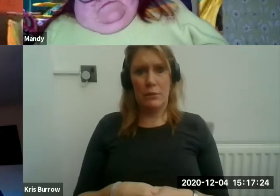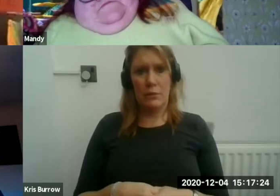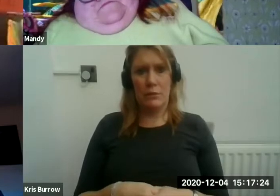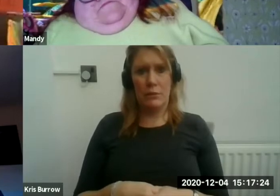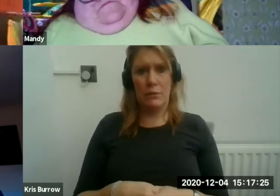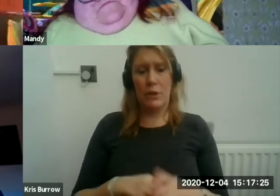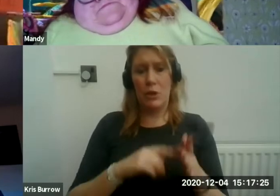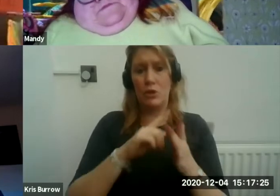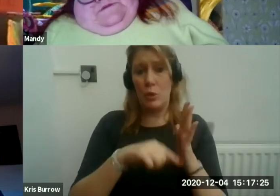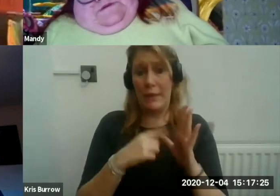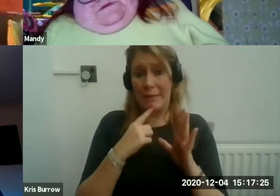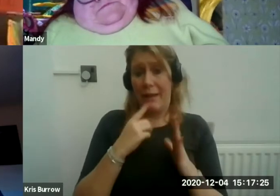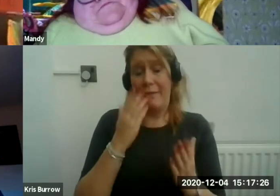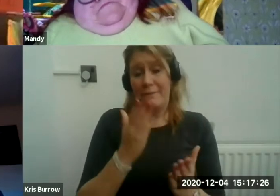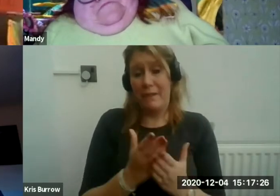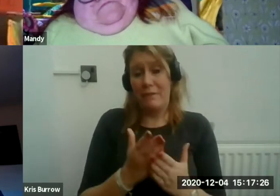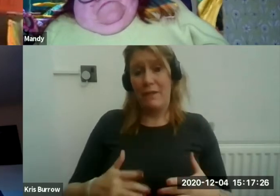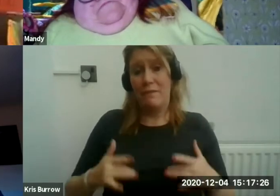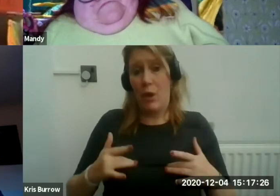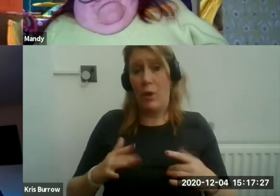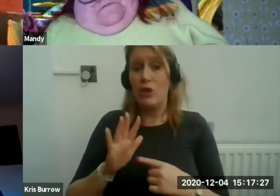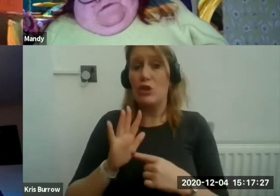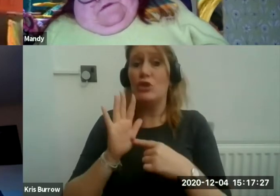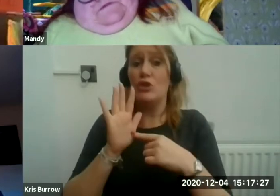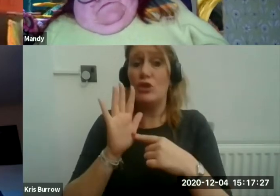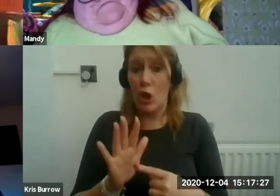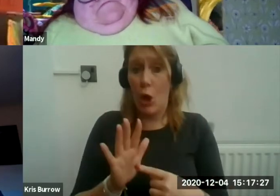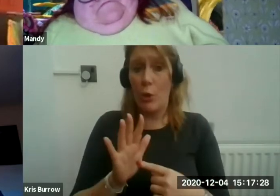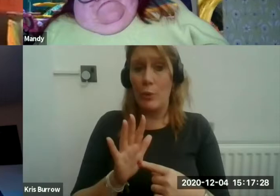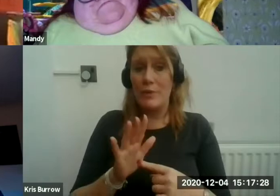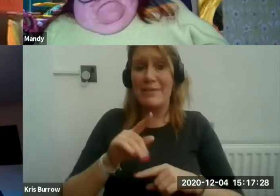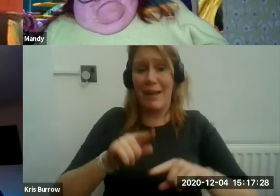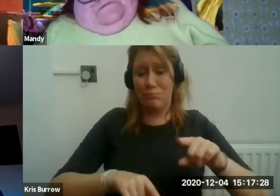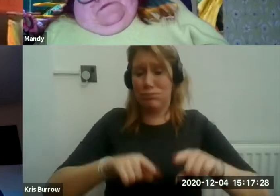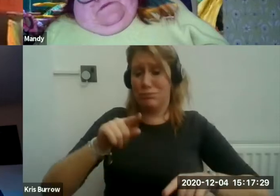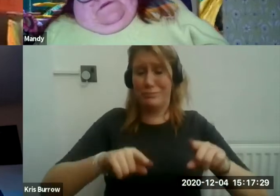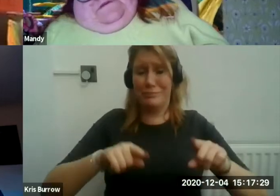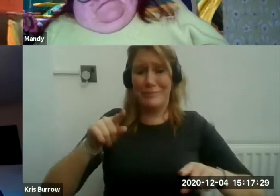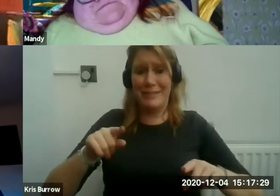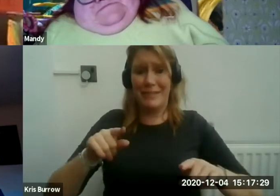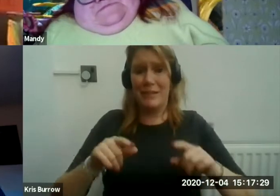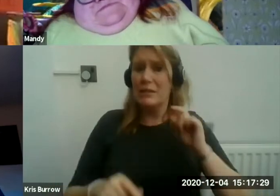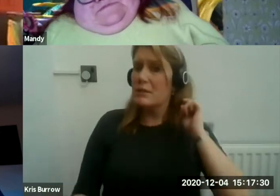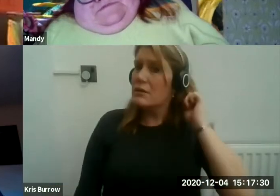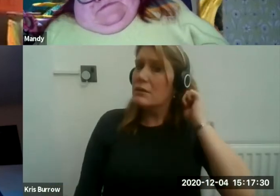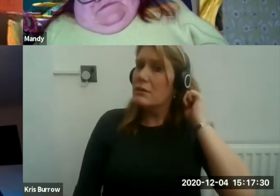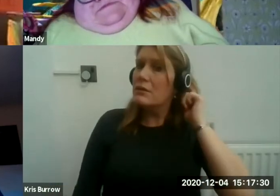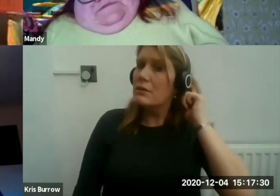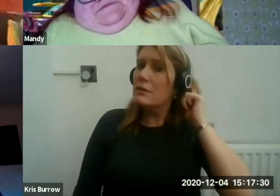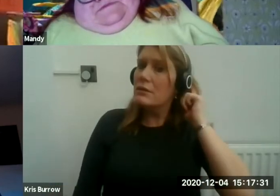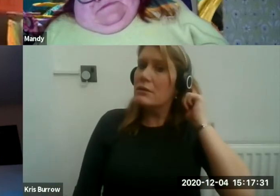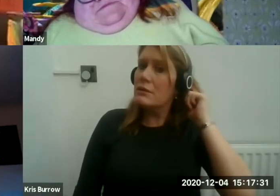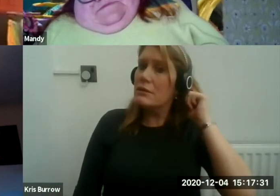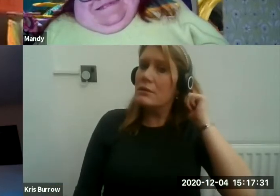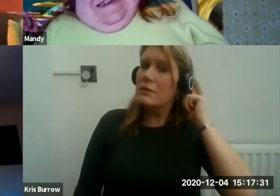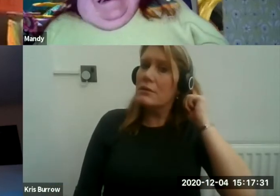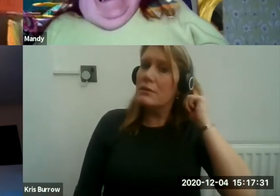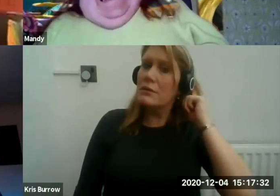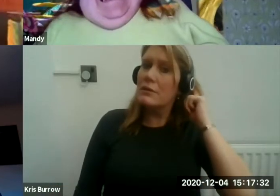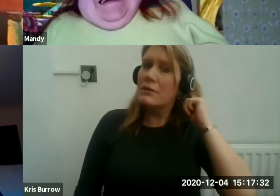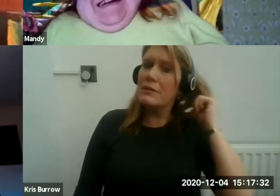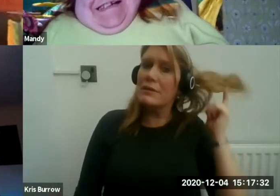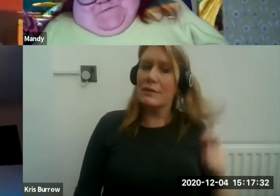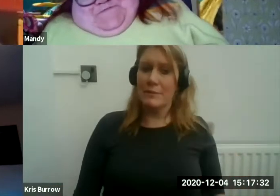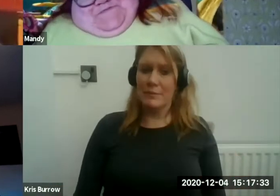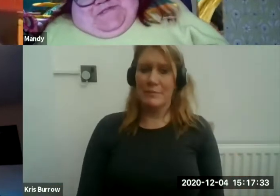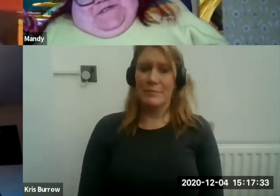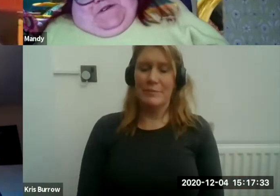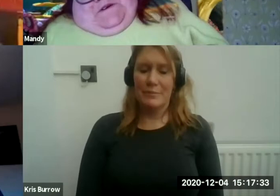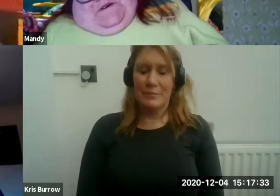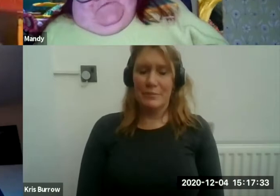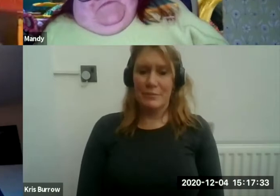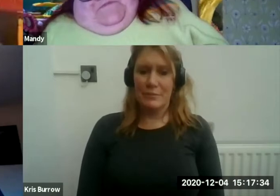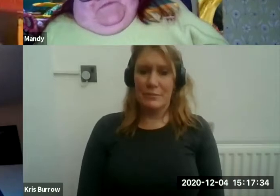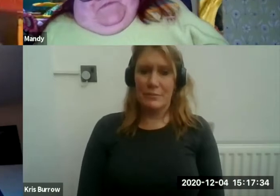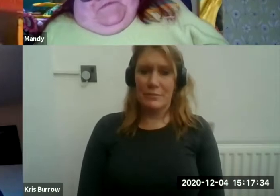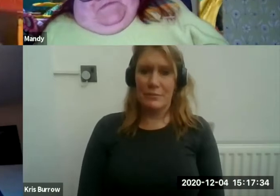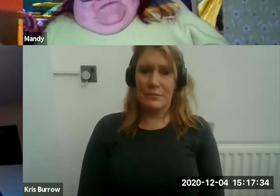how dynamic it was. But I think that